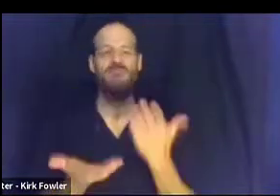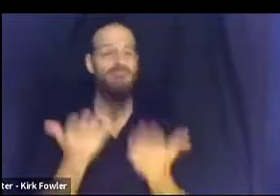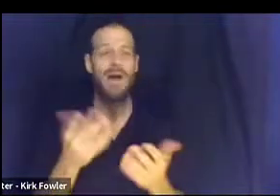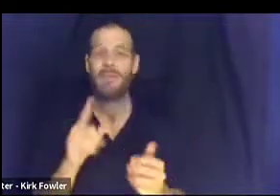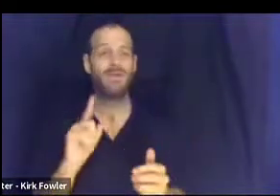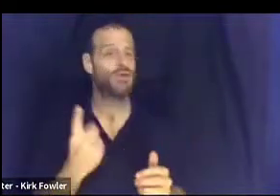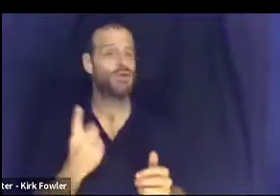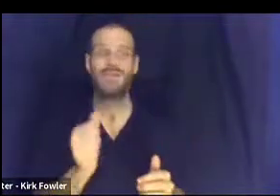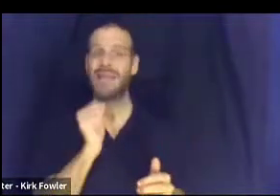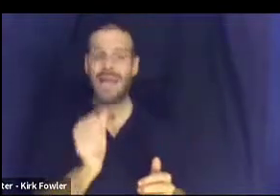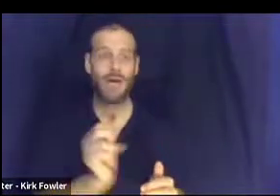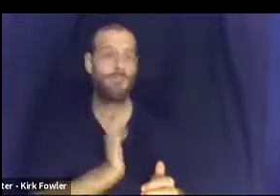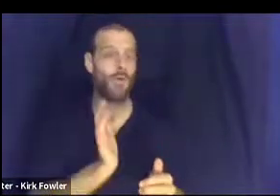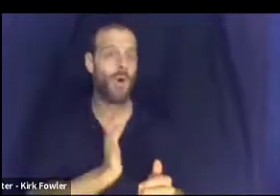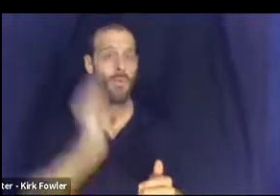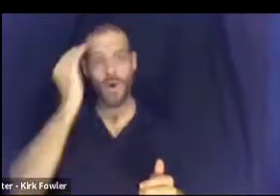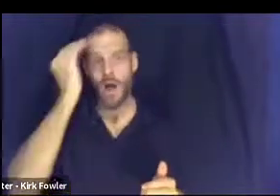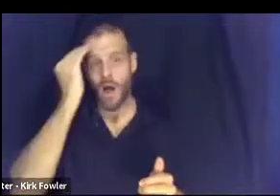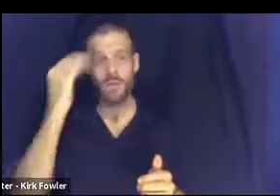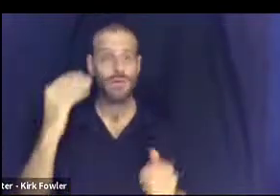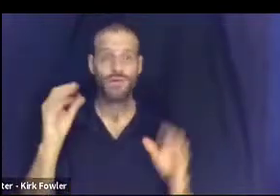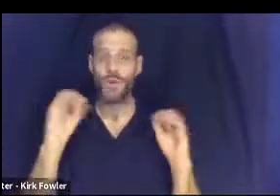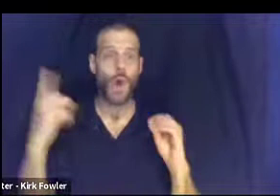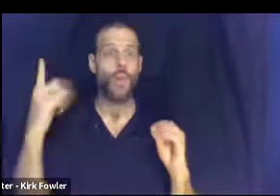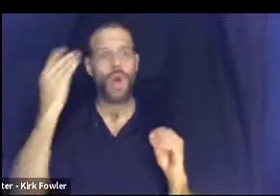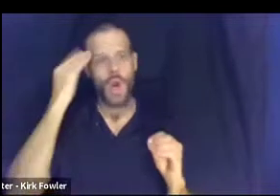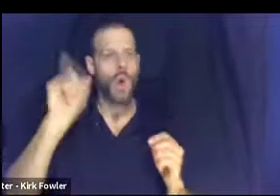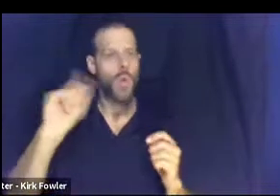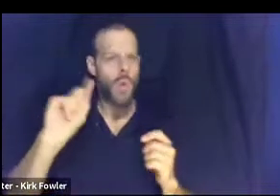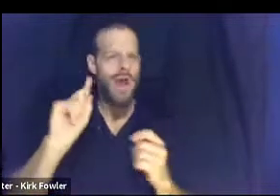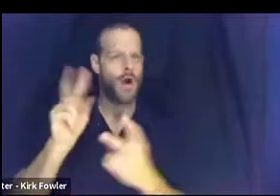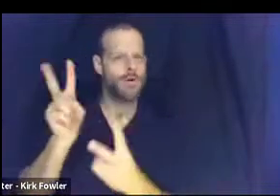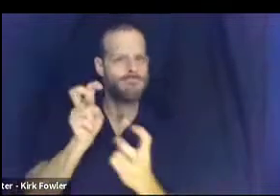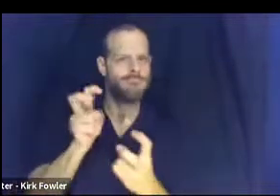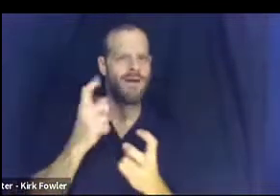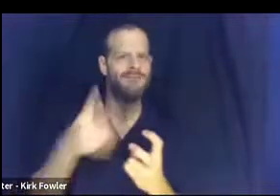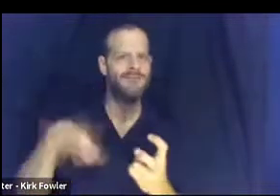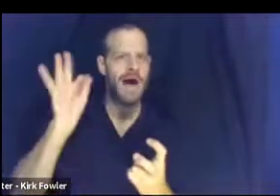that nobody knows, but I think it's a good one. And it does just the idea of that.